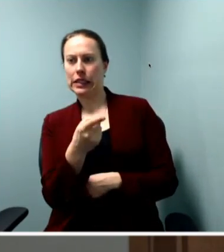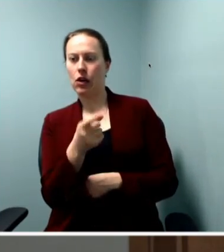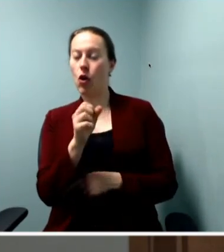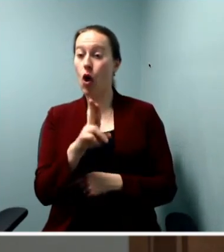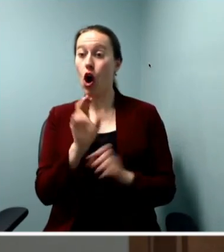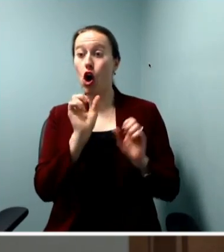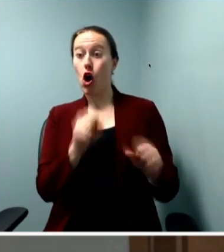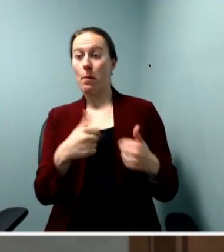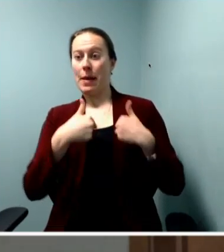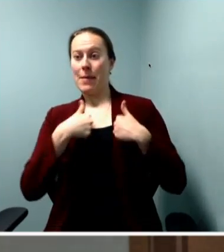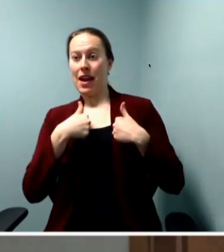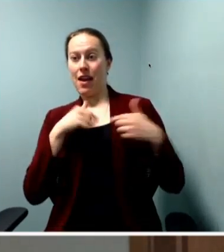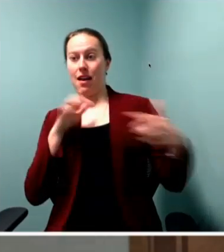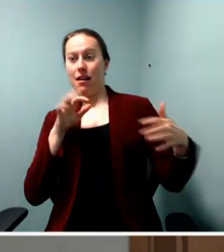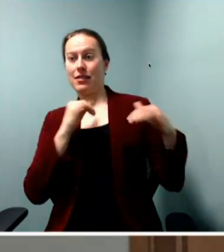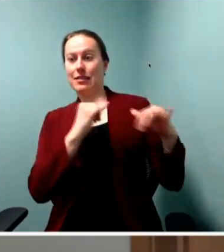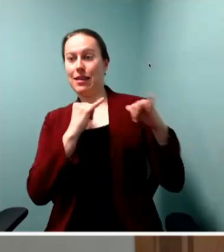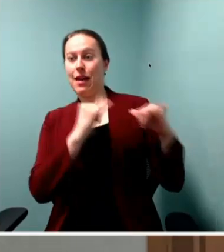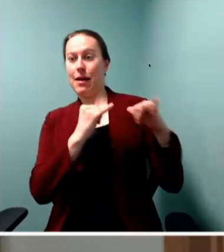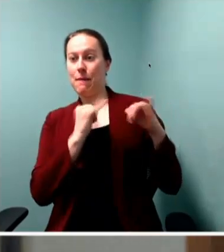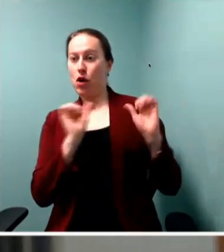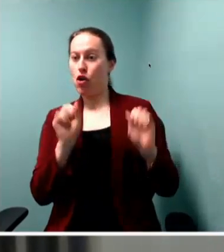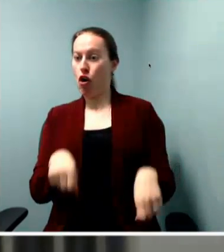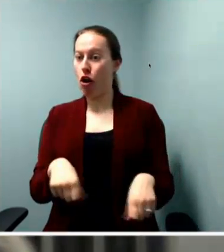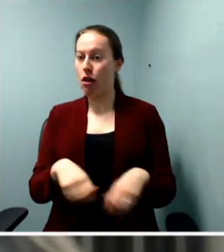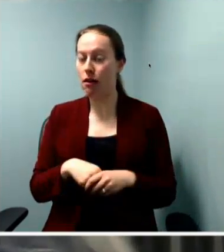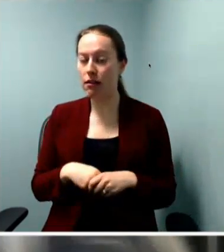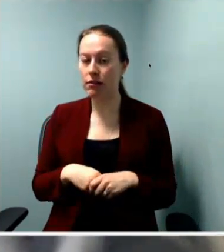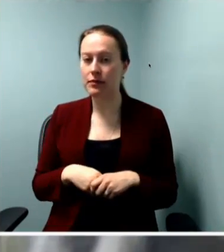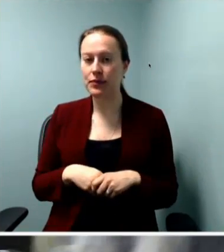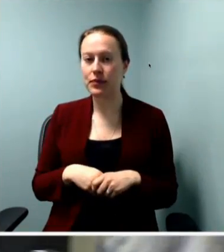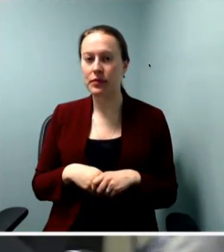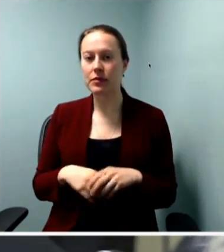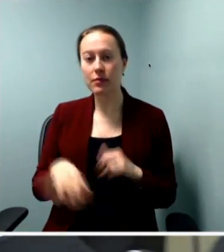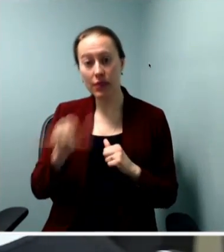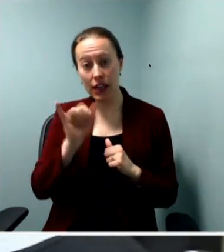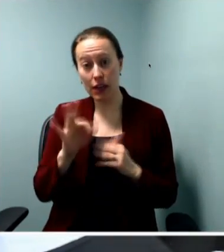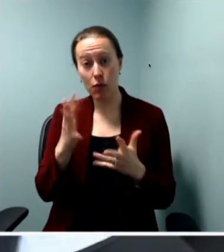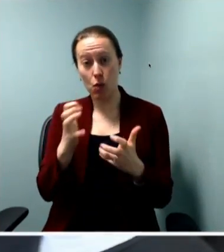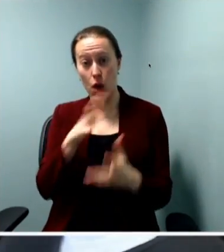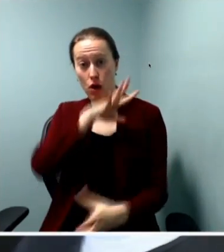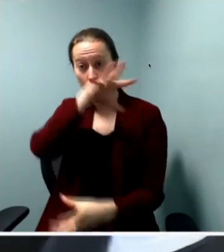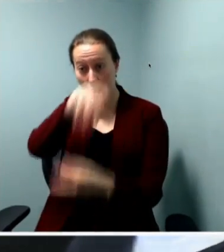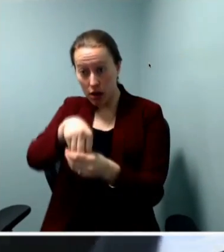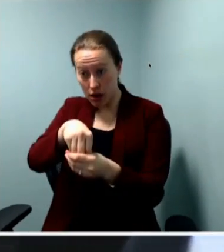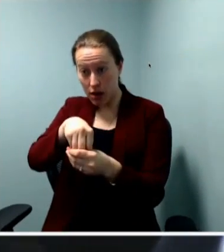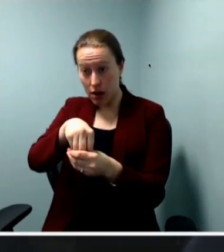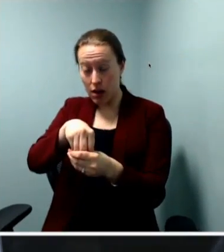(Yo-El) And if we're really going to embrace inclusion, to be able to show that transparent,